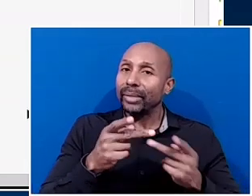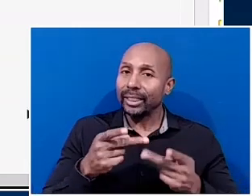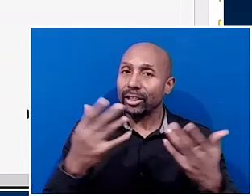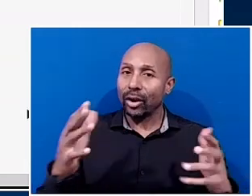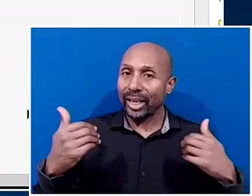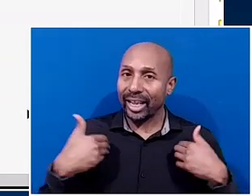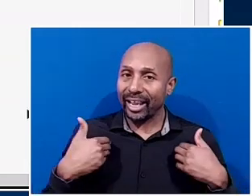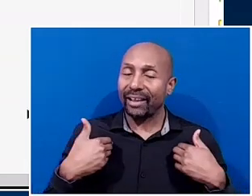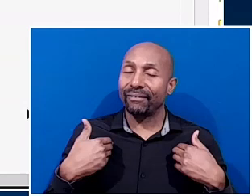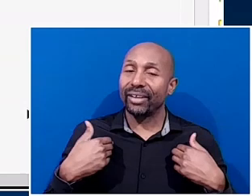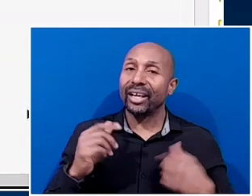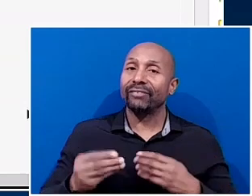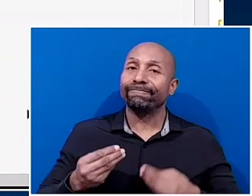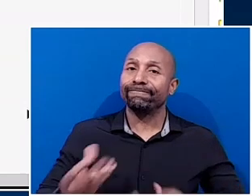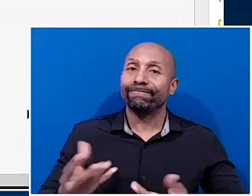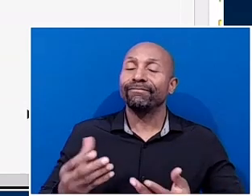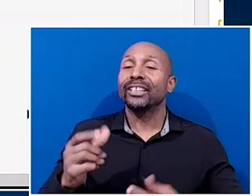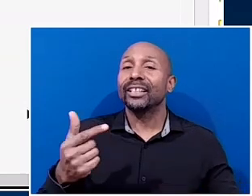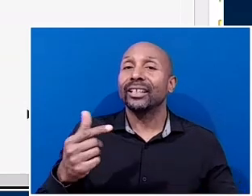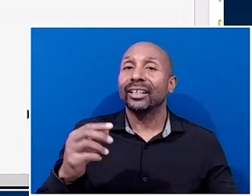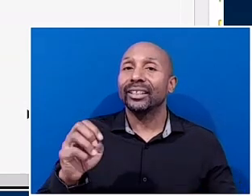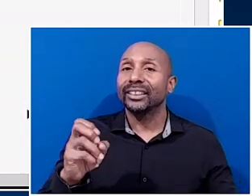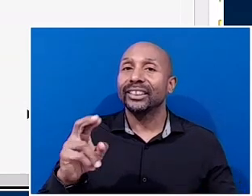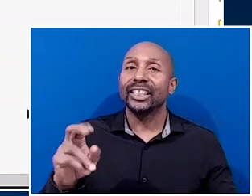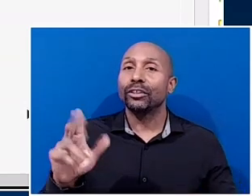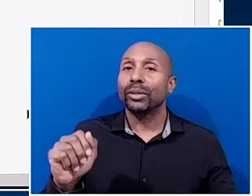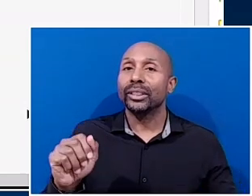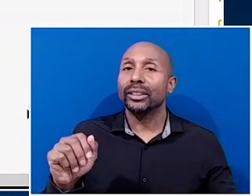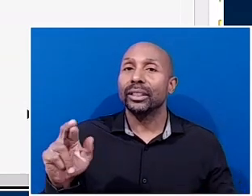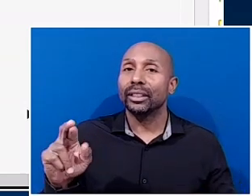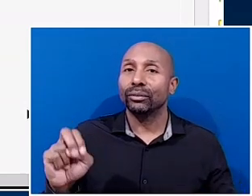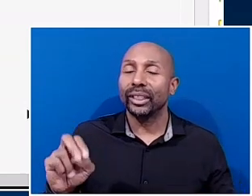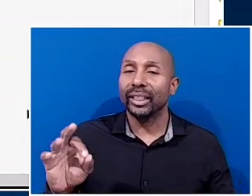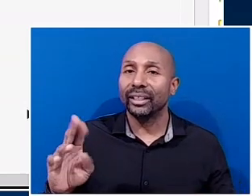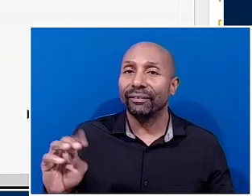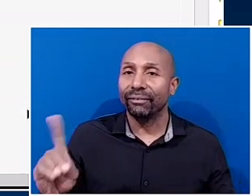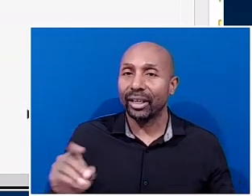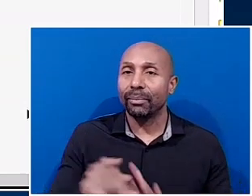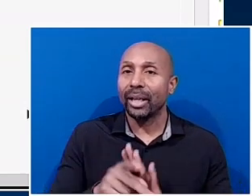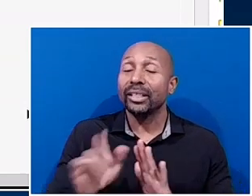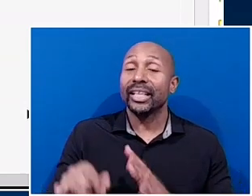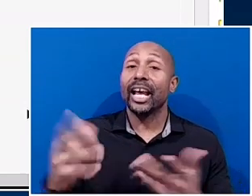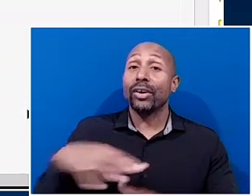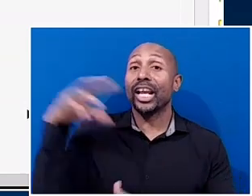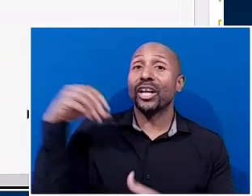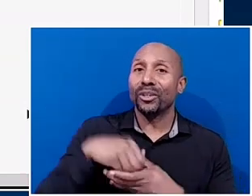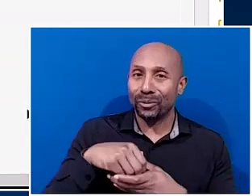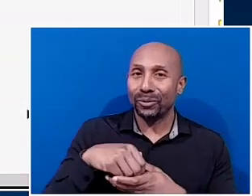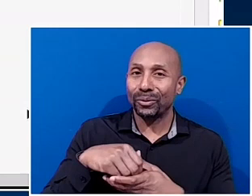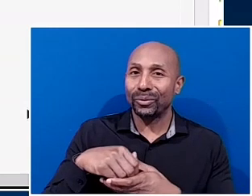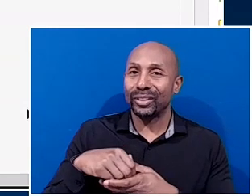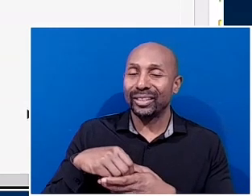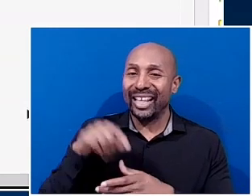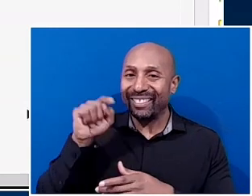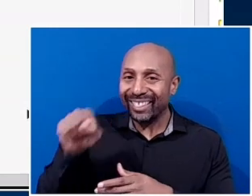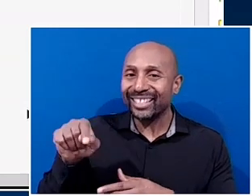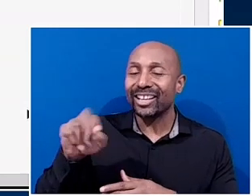concept of R2T4, meaning that they make students whole in these circumstances with the understanding that students are not